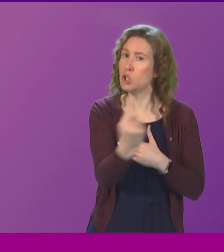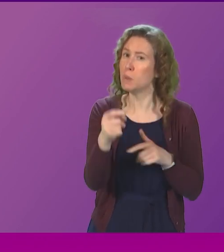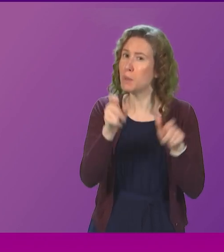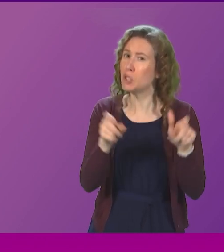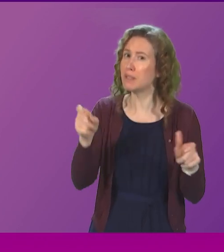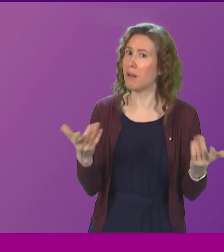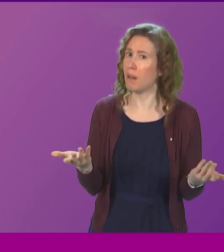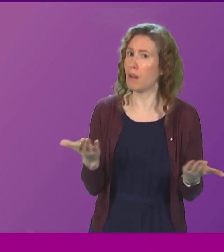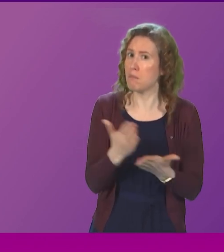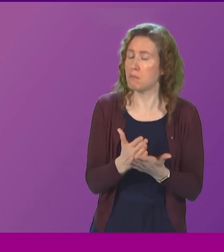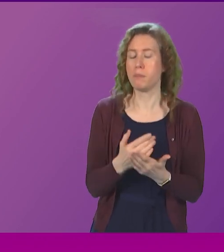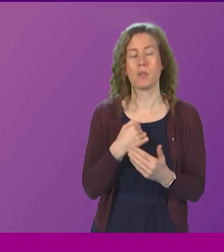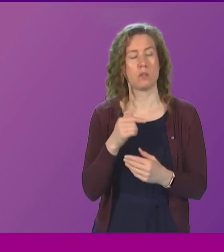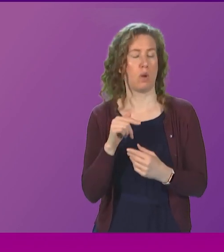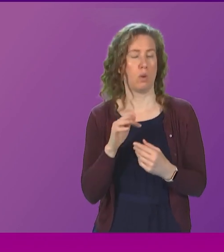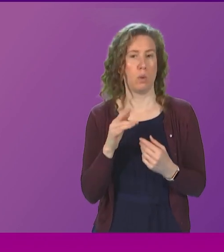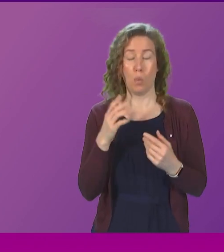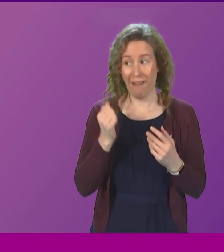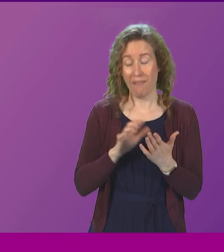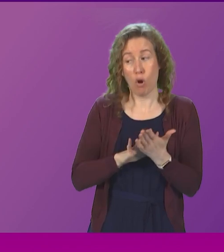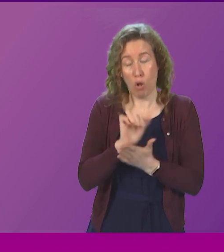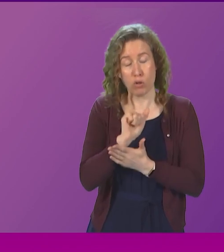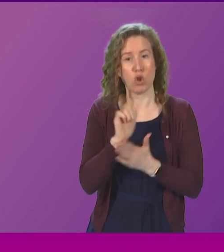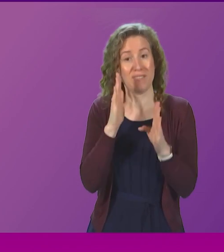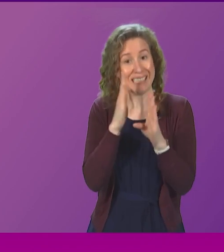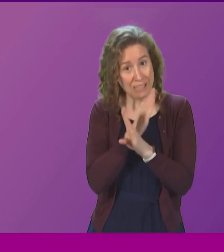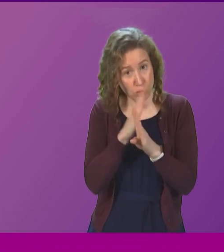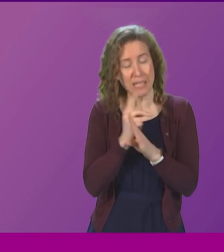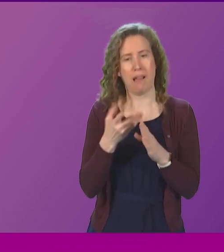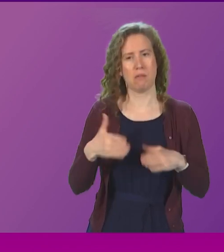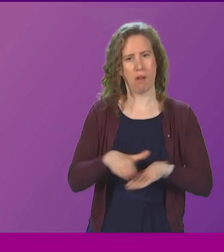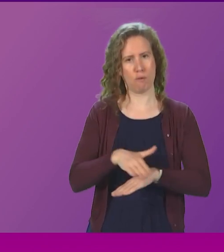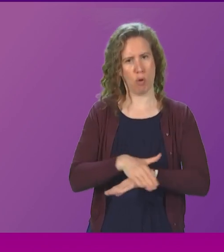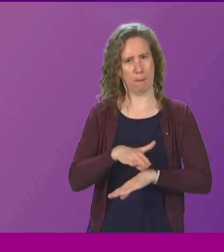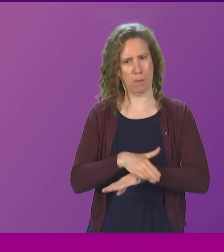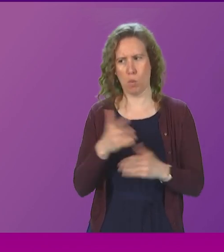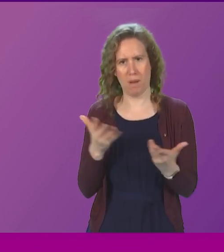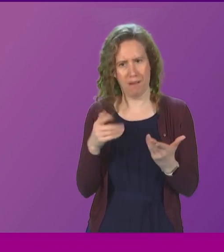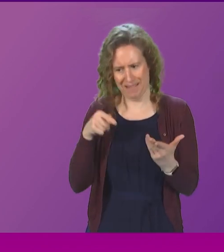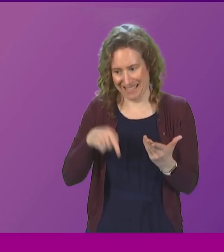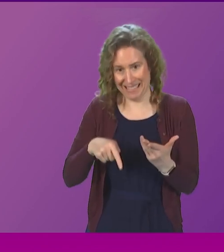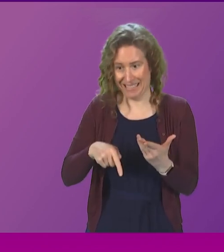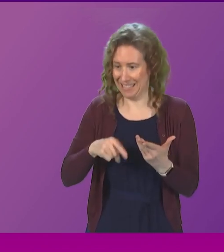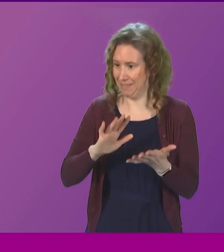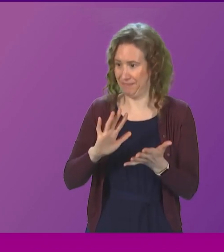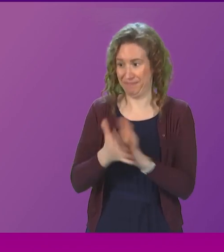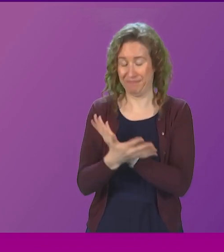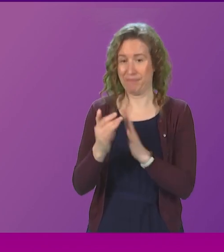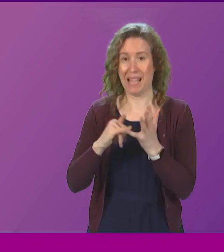There is a culture of secrecy and cover-up at the heart of this dysfunctional and incompetent Scottish National Party Government.